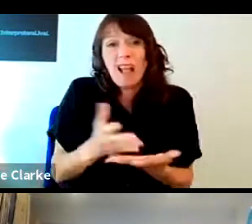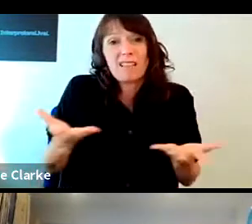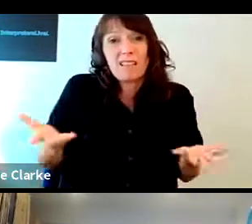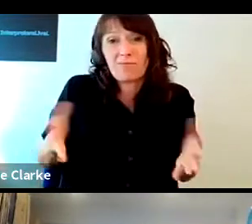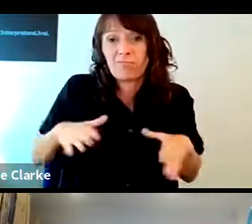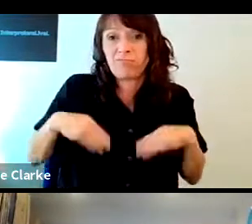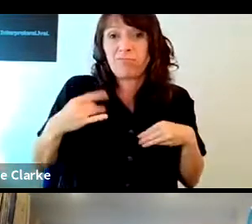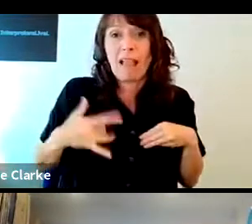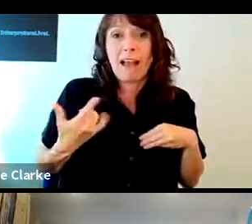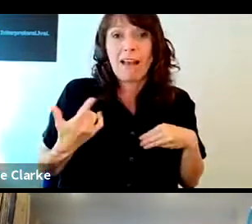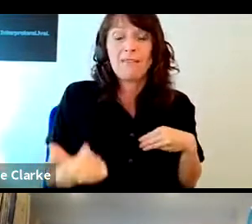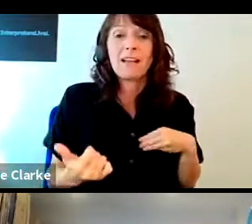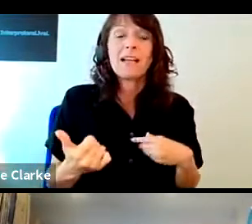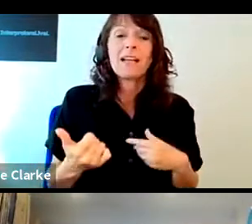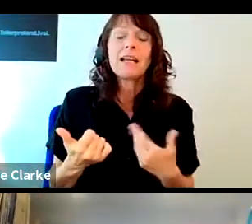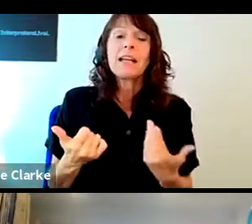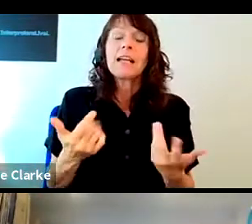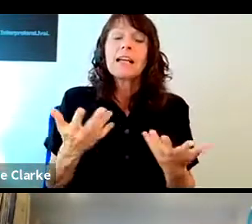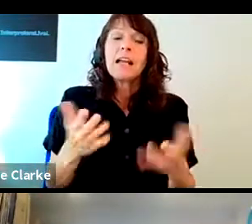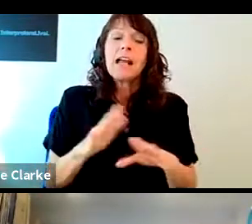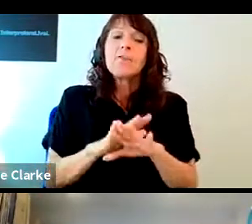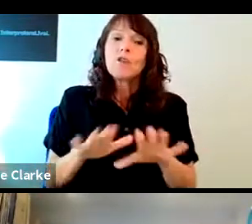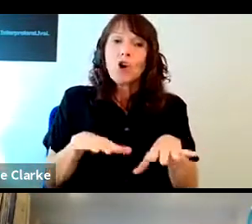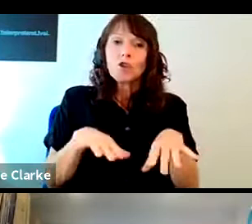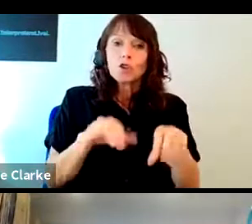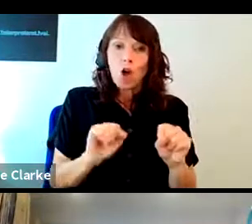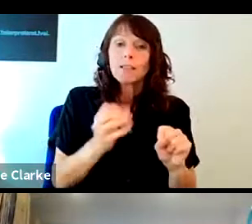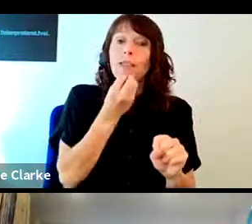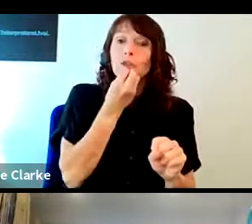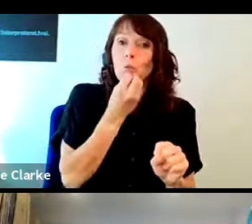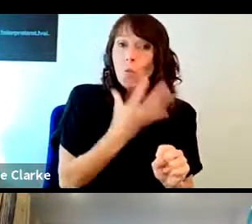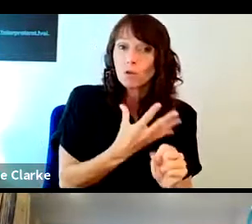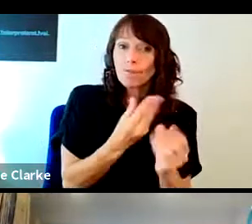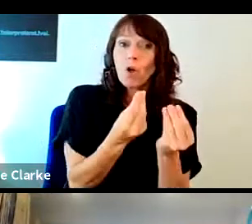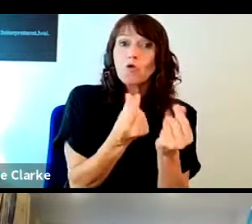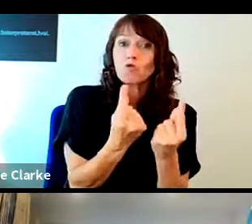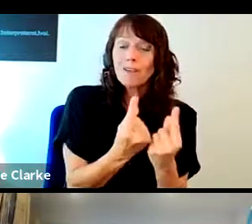if you haven't started, I think there's some wonderful resources, but I just want to tell you,